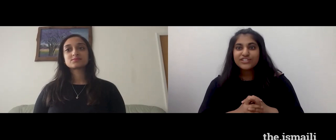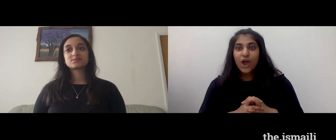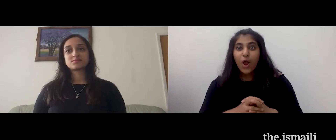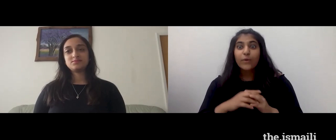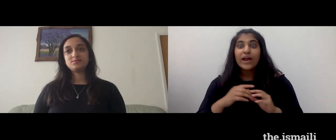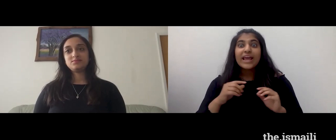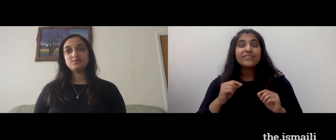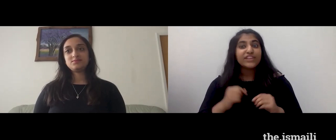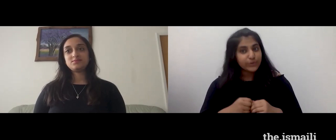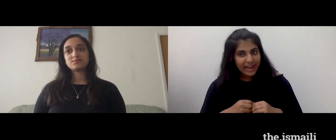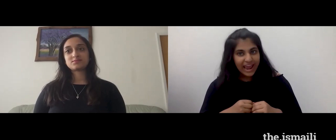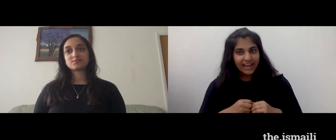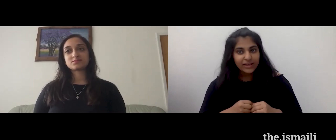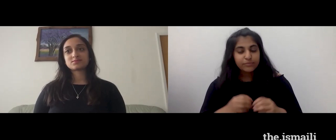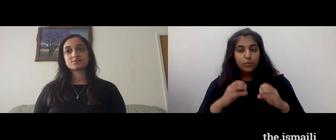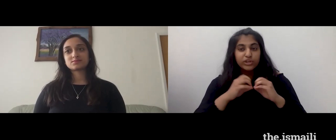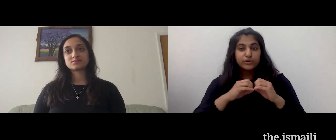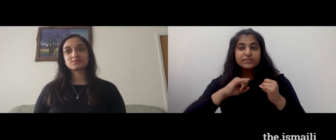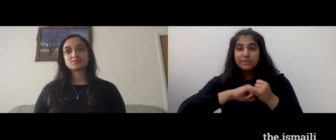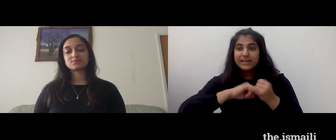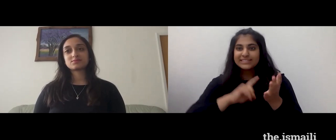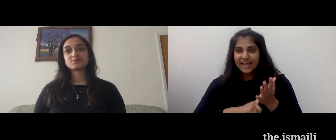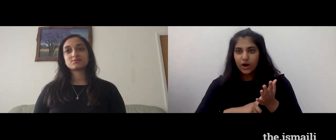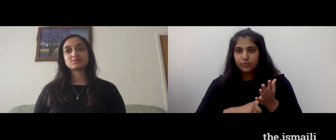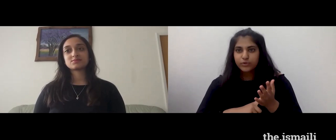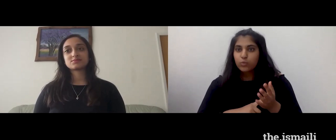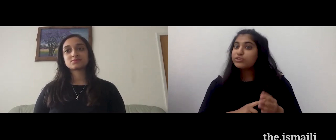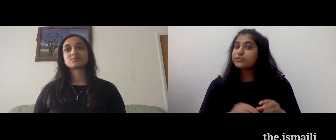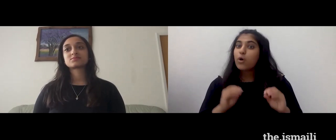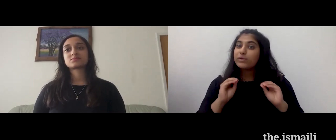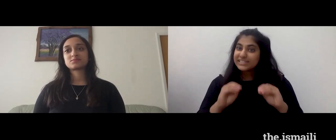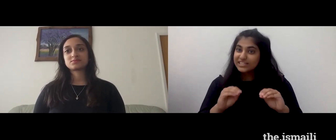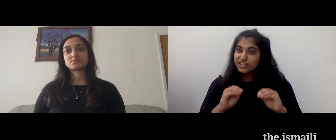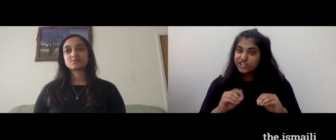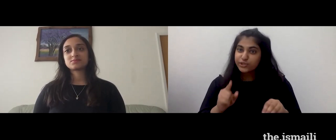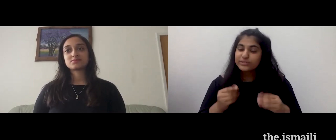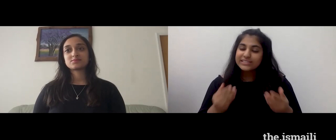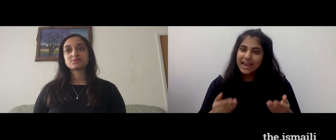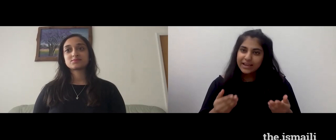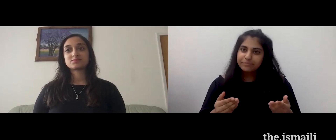So in the UK, we use BSL which is what we are teaching you today,